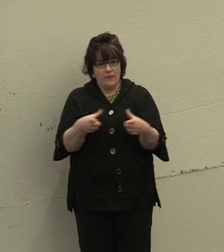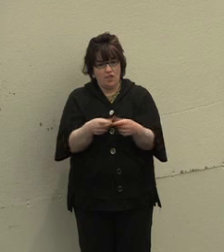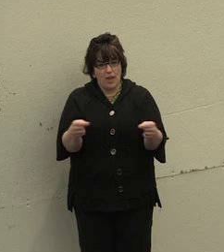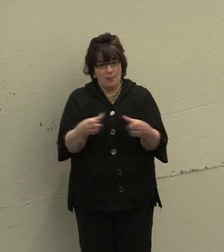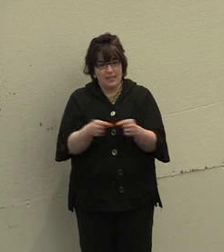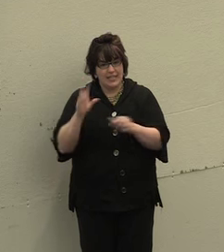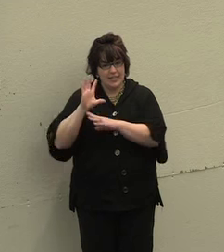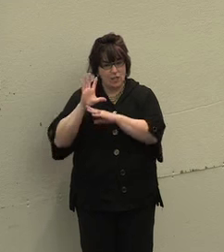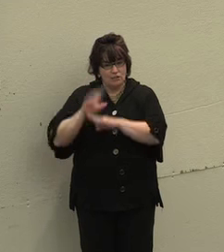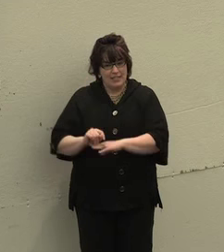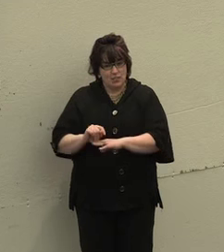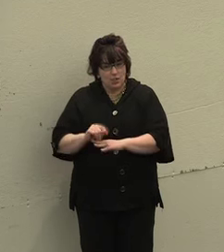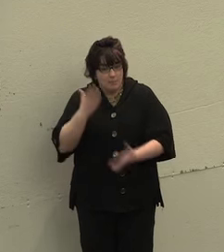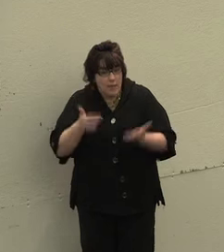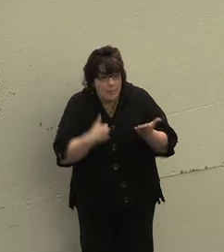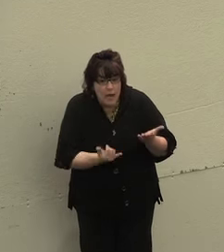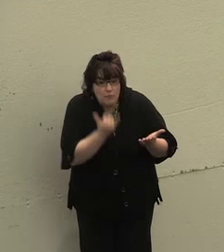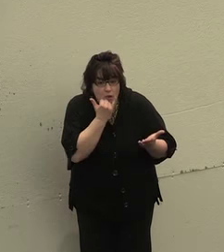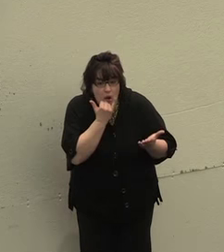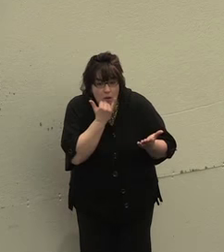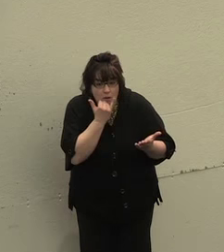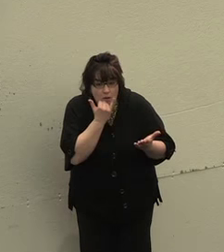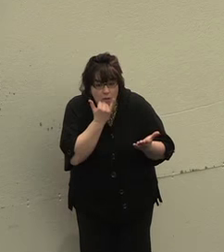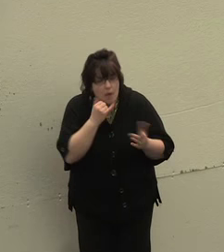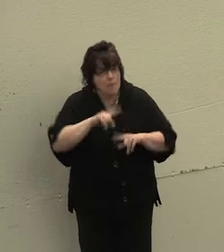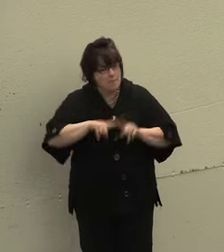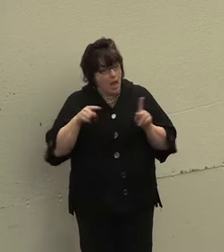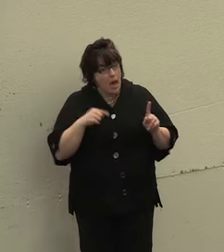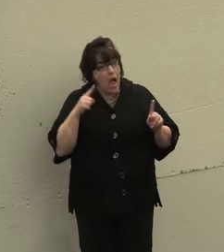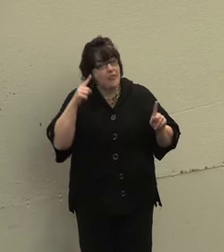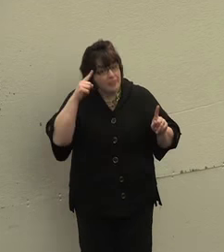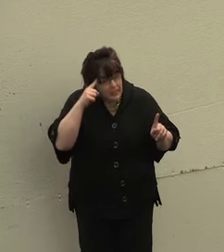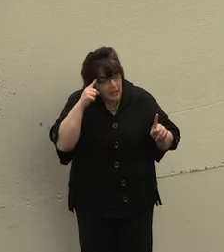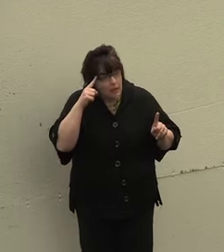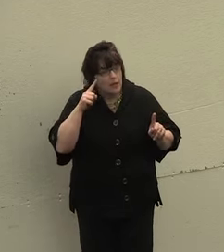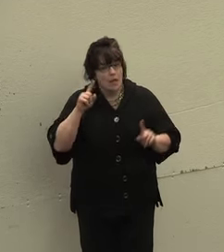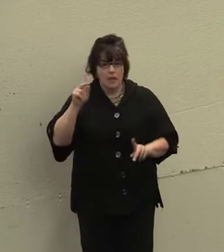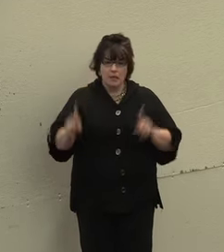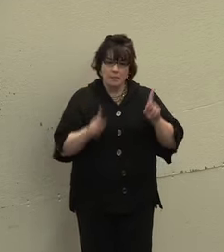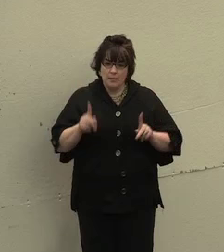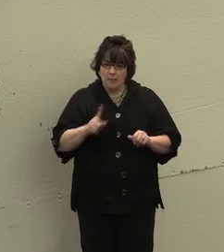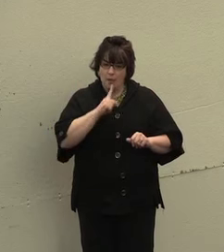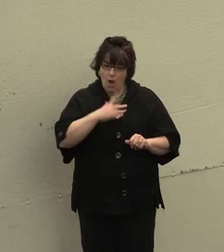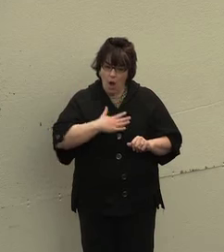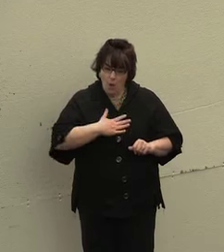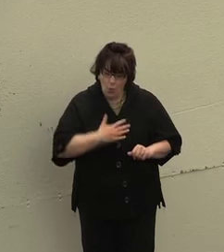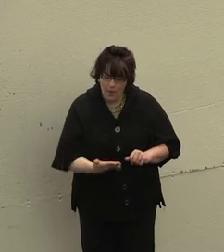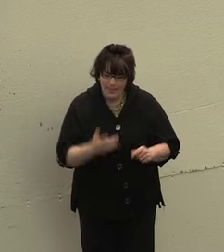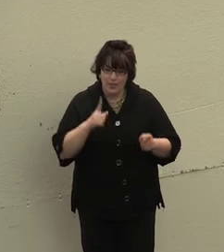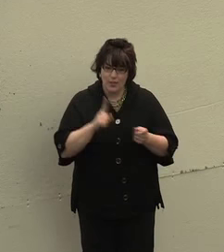I'm not sure I'm right, that people are willing to spend a lot of time